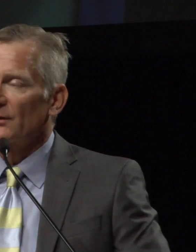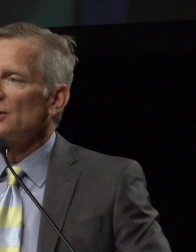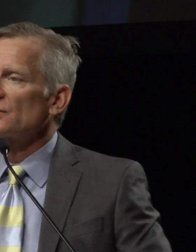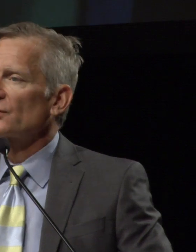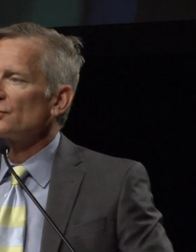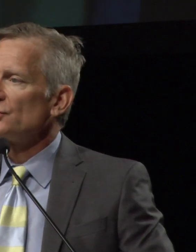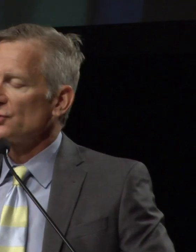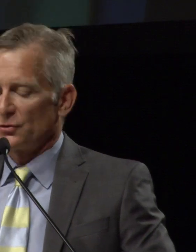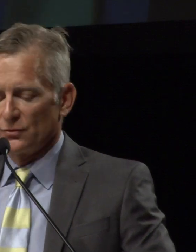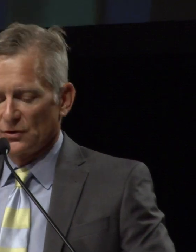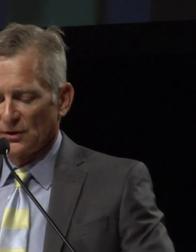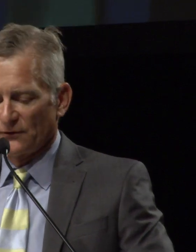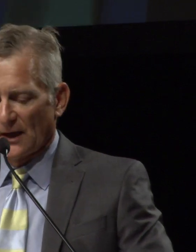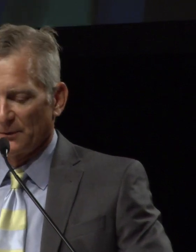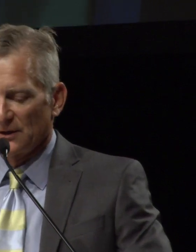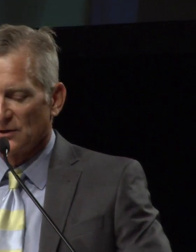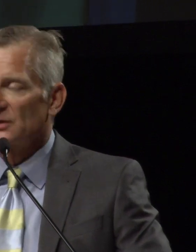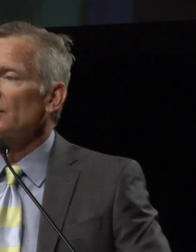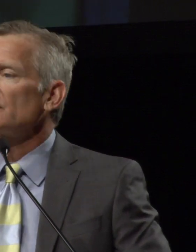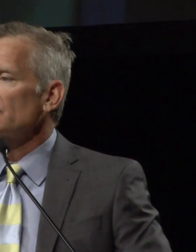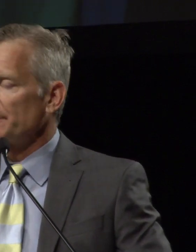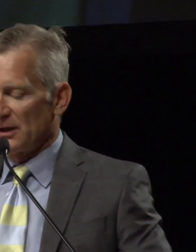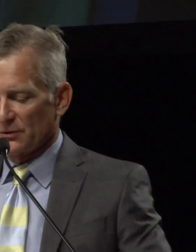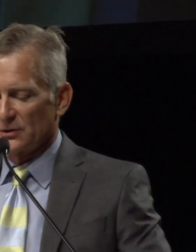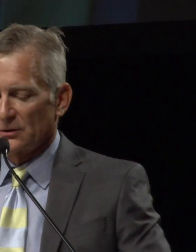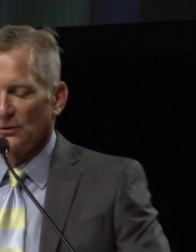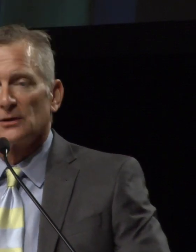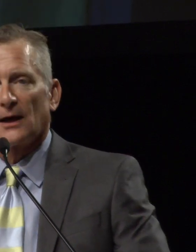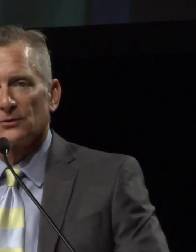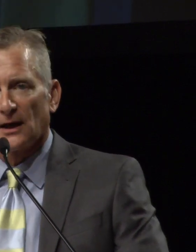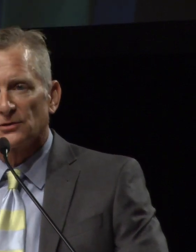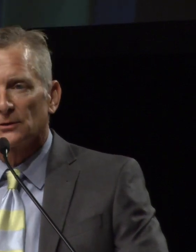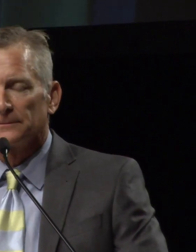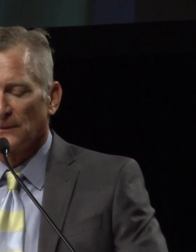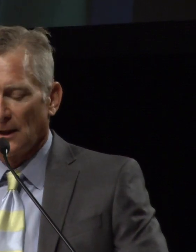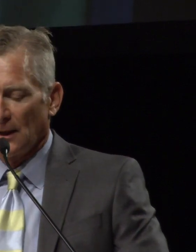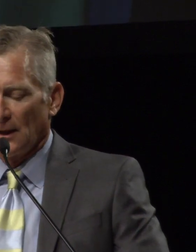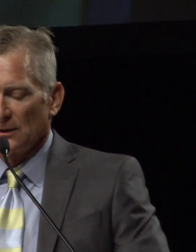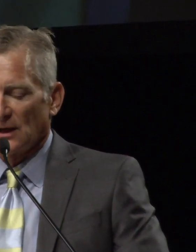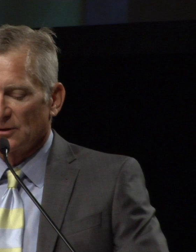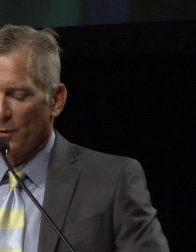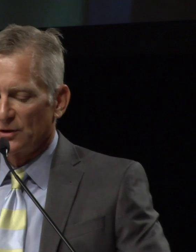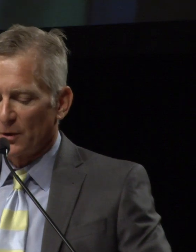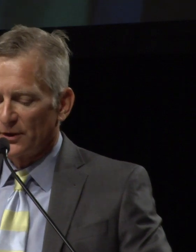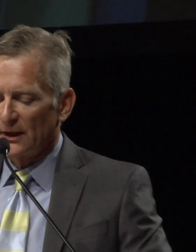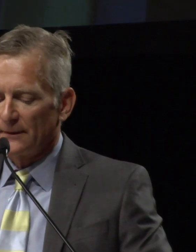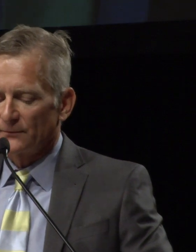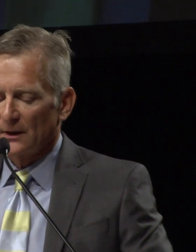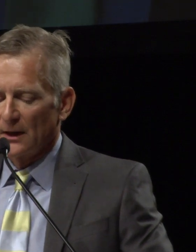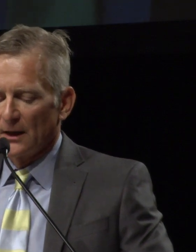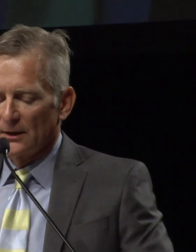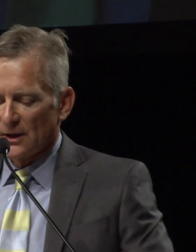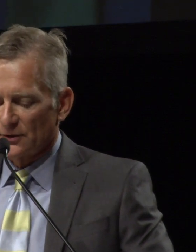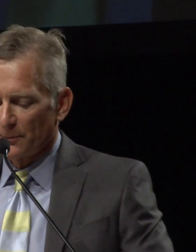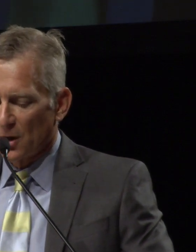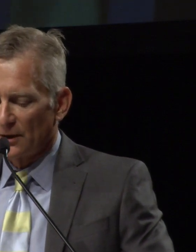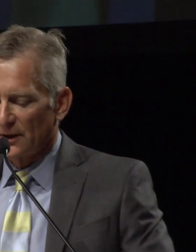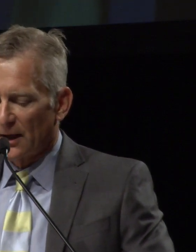CONVOCATION FOR NEW STUDENTS AND FAMILIES, A SERIES OF SPEAKERS INCLUDING DR. DESTLER, DR. BOICE-PARDEE, DR. PAUL